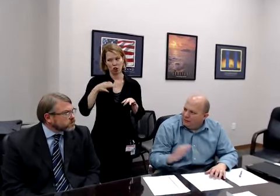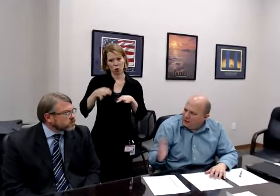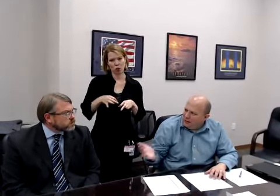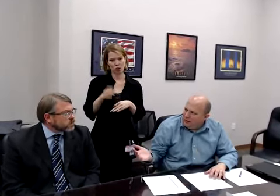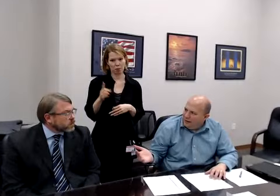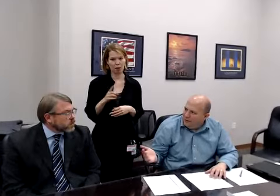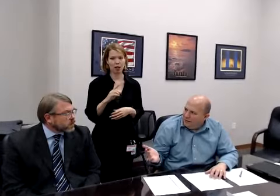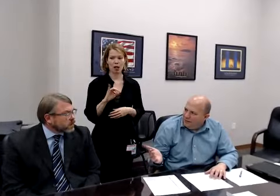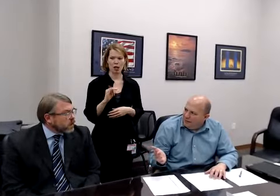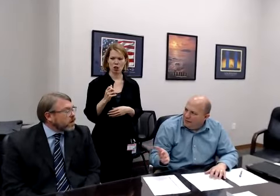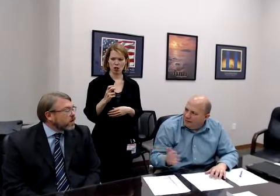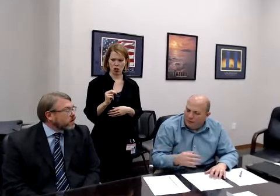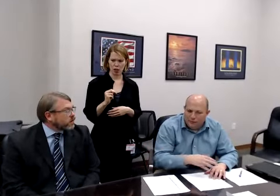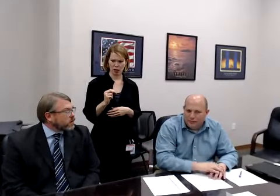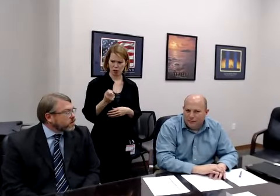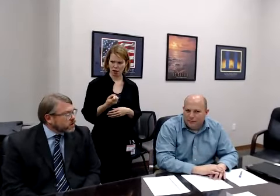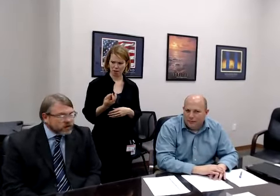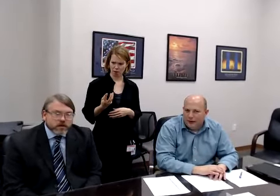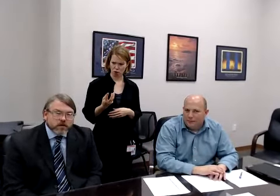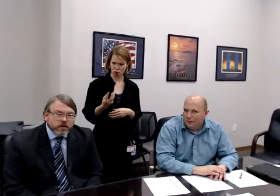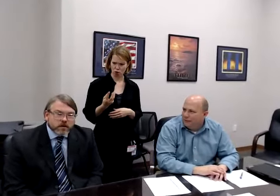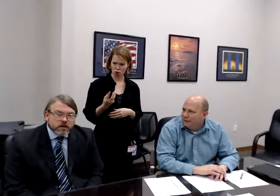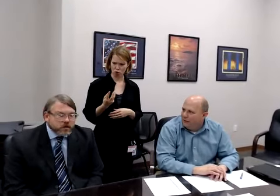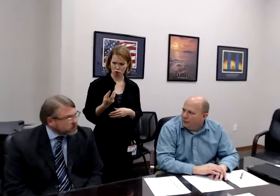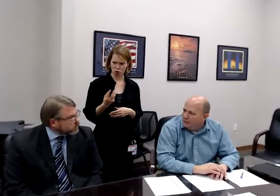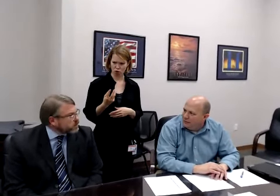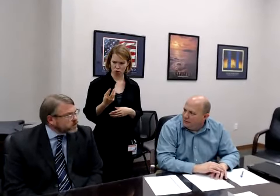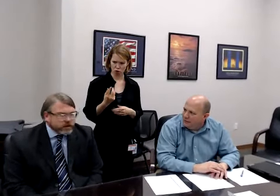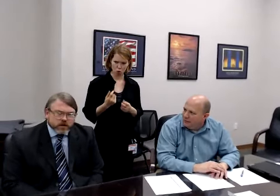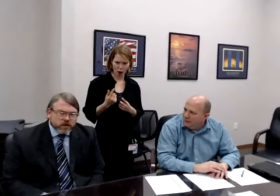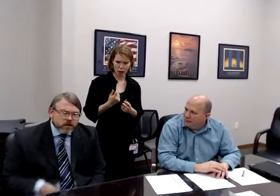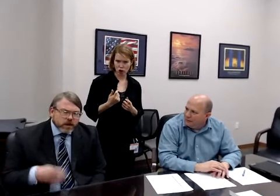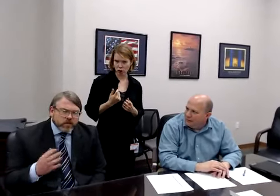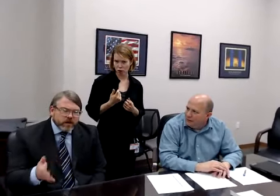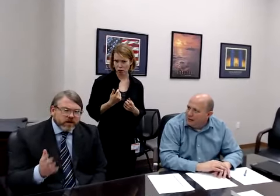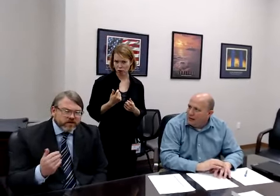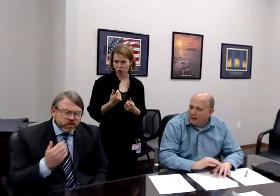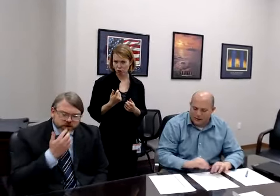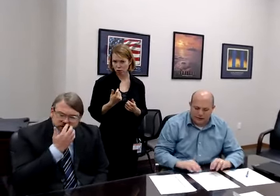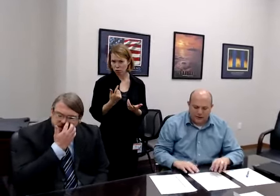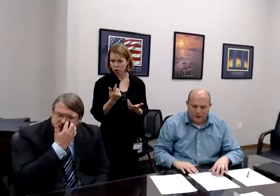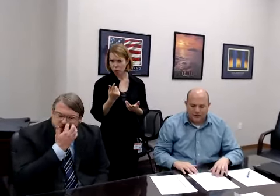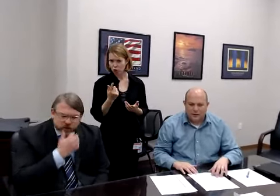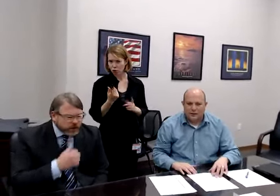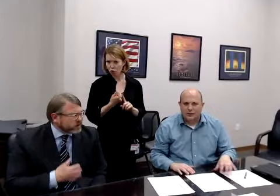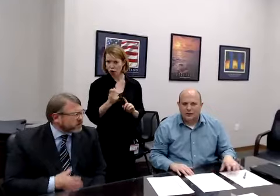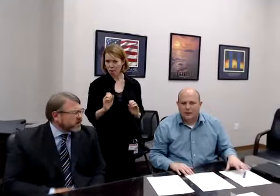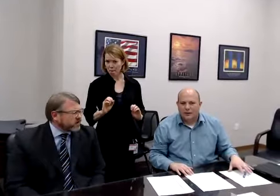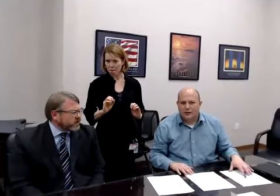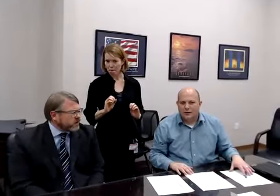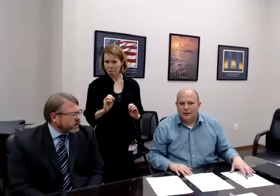I think Jason had maybe a few, stop here for a few questions maybe? Yeah, we might have some questions from Stacy